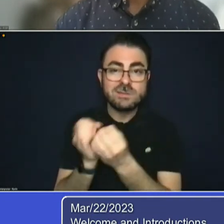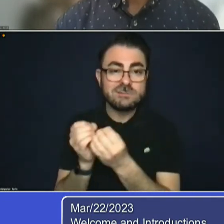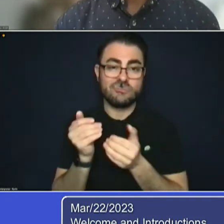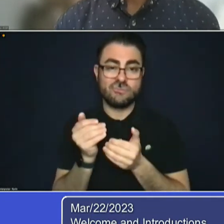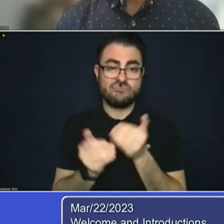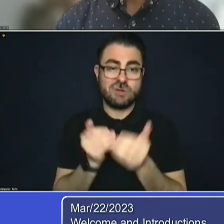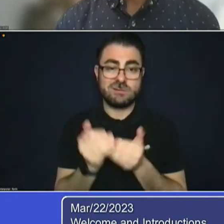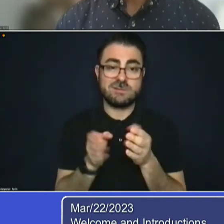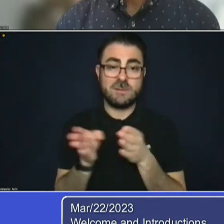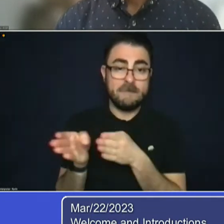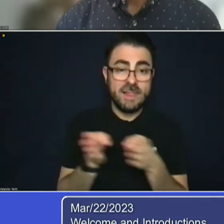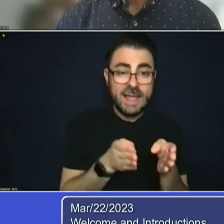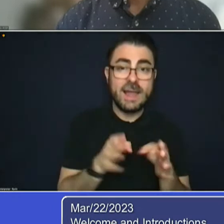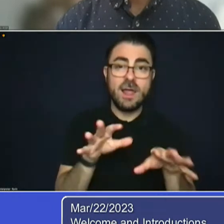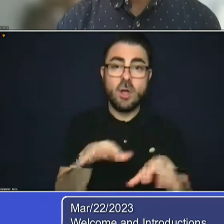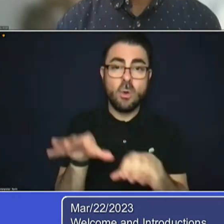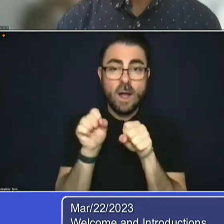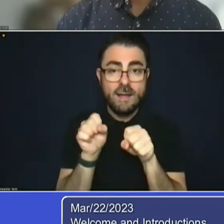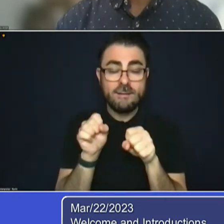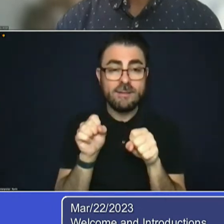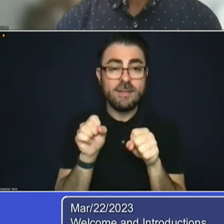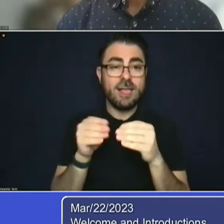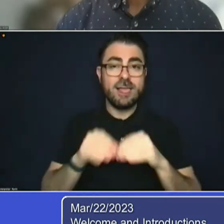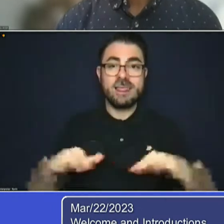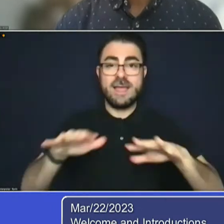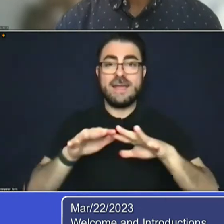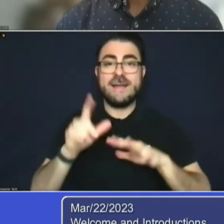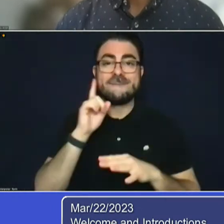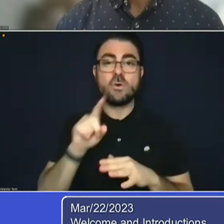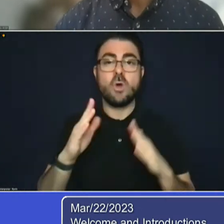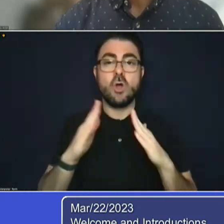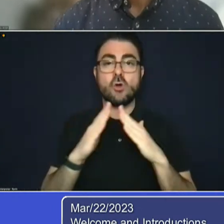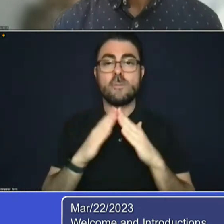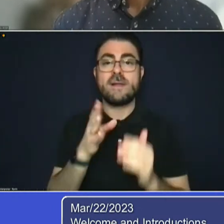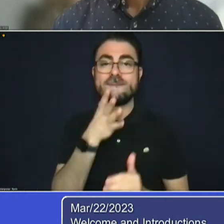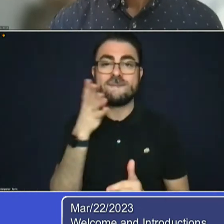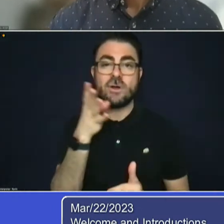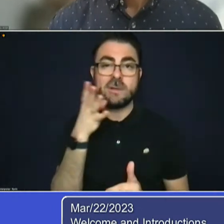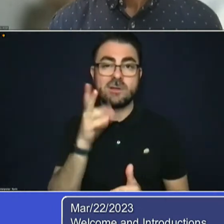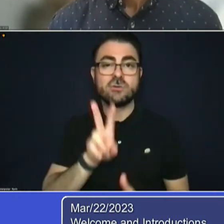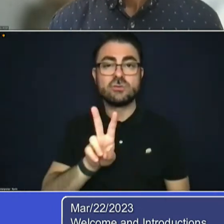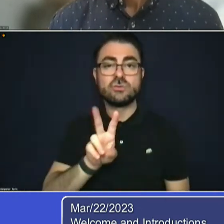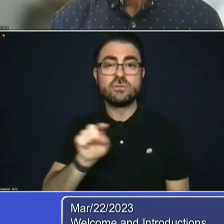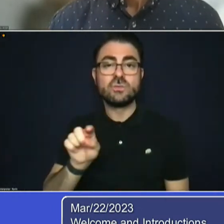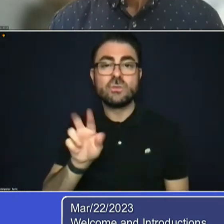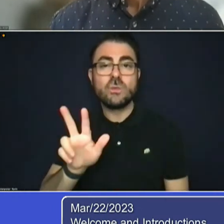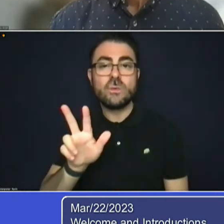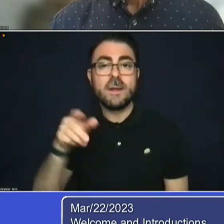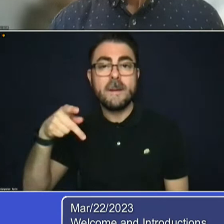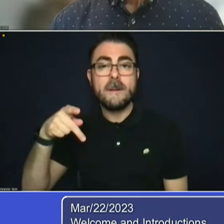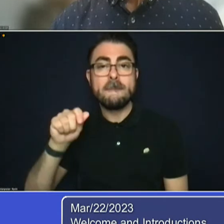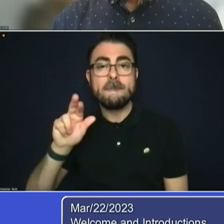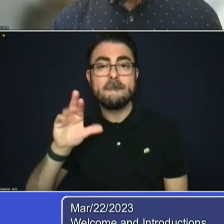COHORT OF ORGANIZATIONS GO THROUGH A PROCESS TO PLAN, ACQUIRE AND MANAGE LAND FOR